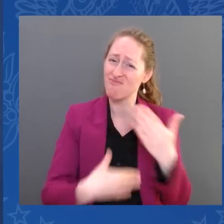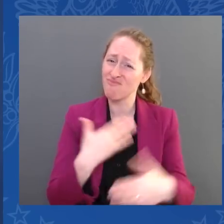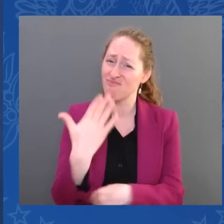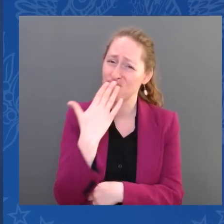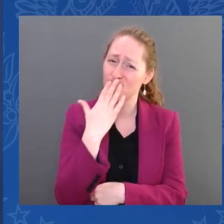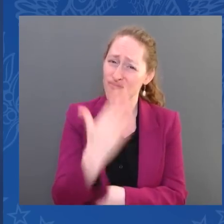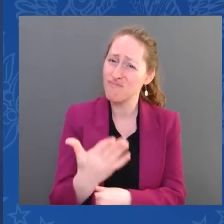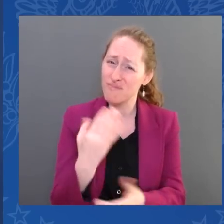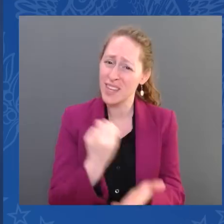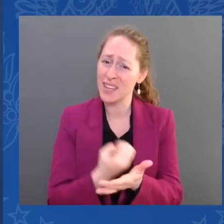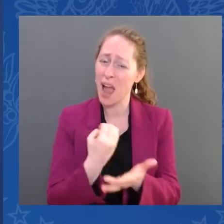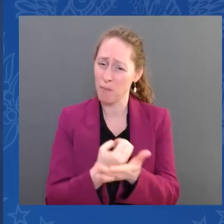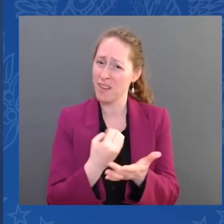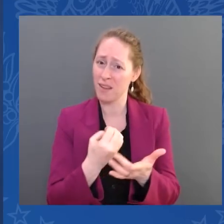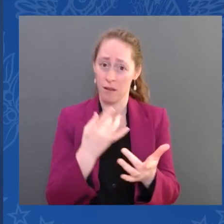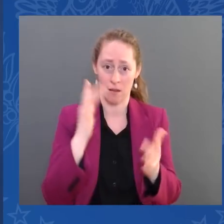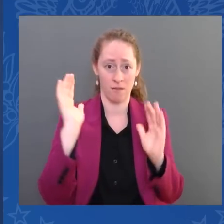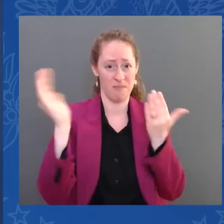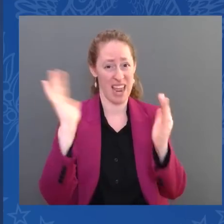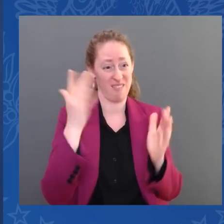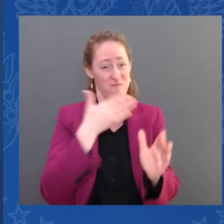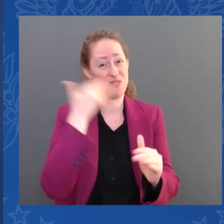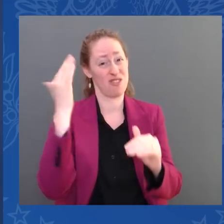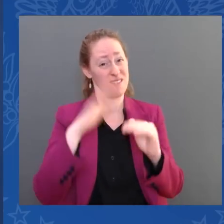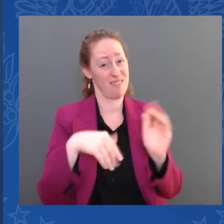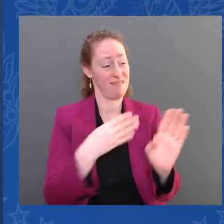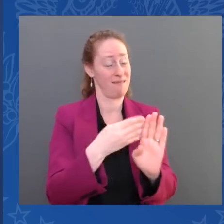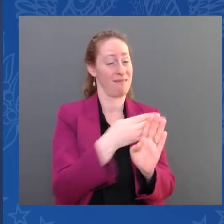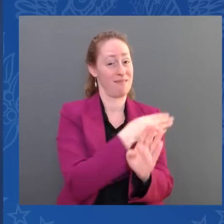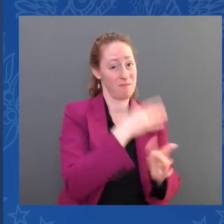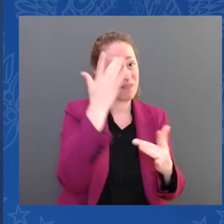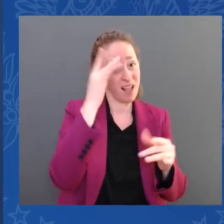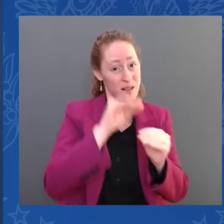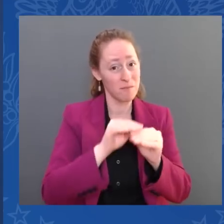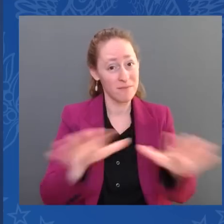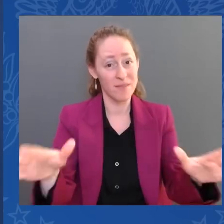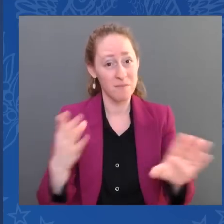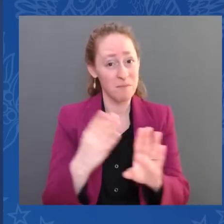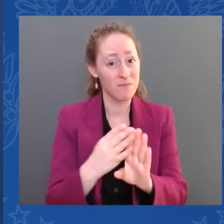pay down -- the national debt this quarter, which never happened under my predecessor.